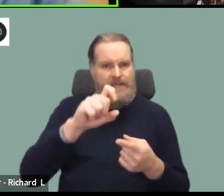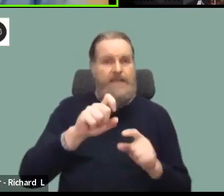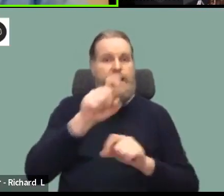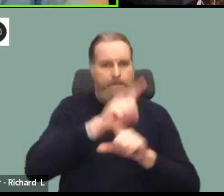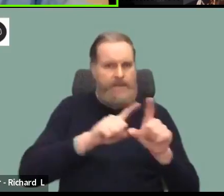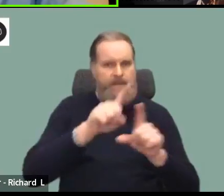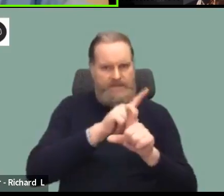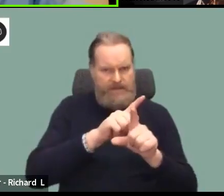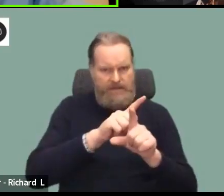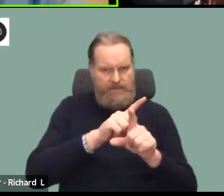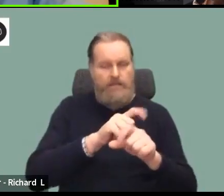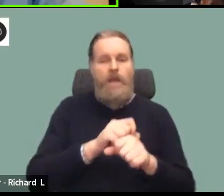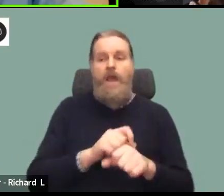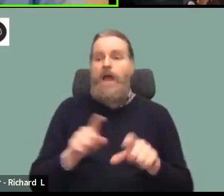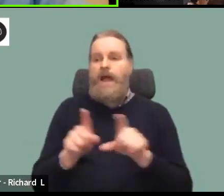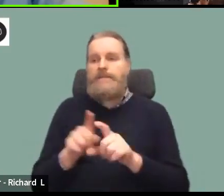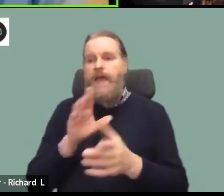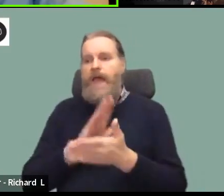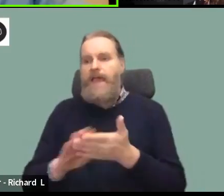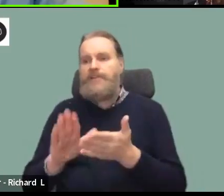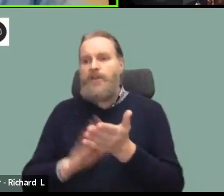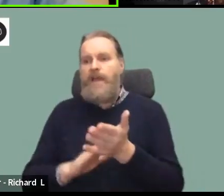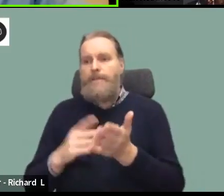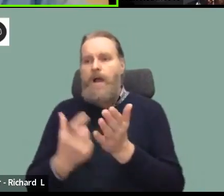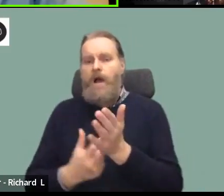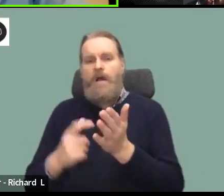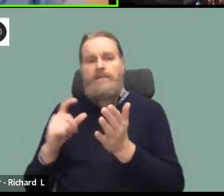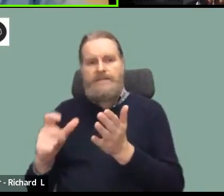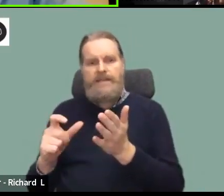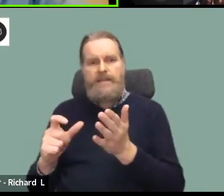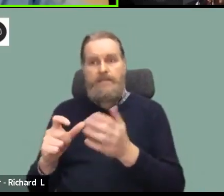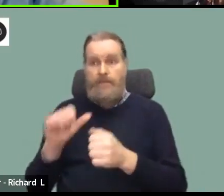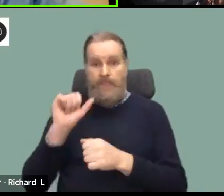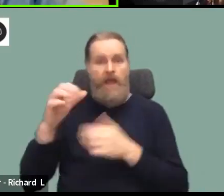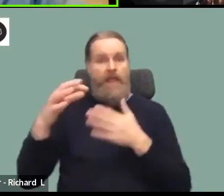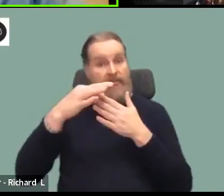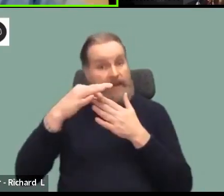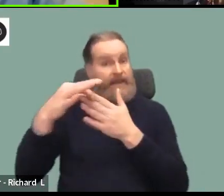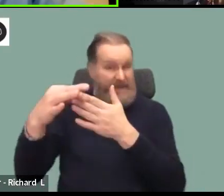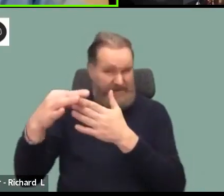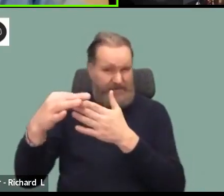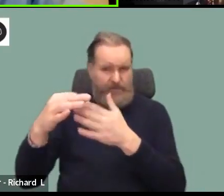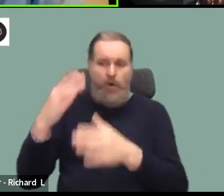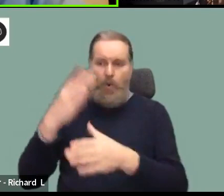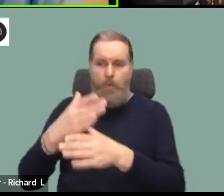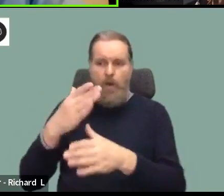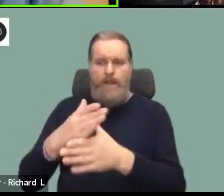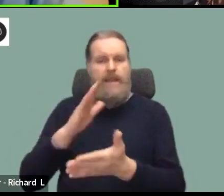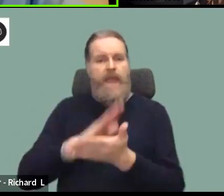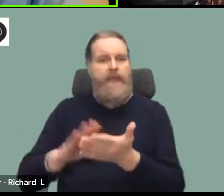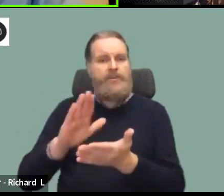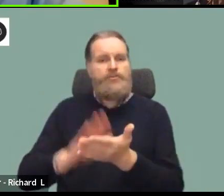GC HMRC today and for any member doesn't know what do you see that's basically you're leading a representative. es in you es in age Marcy group ge Marcy group fantastic the